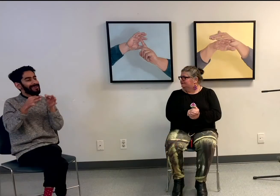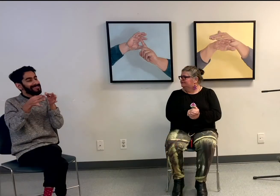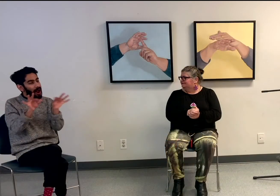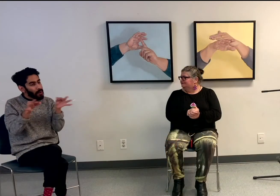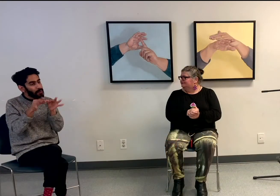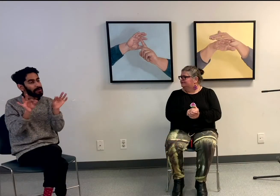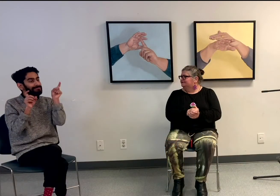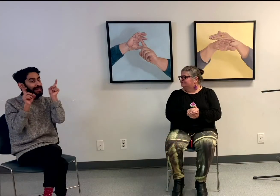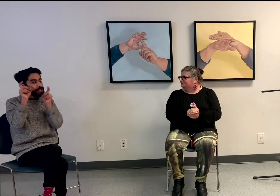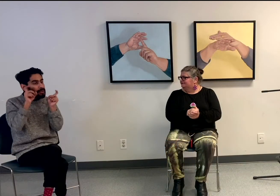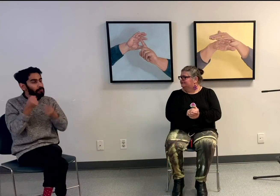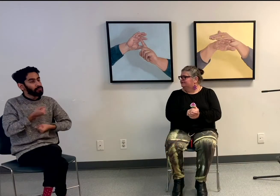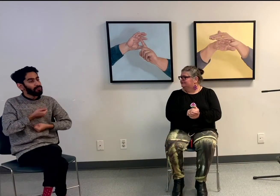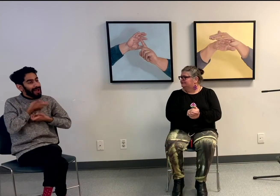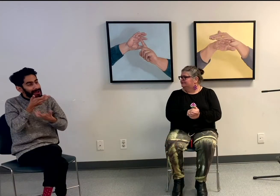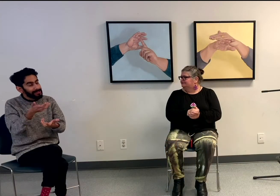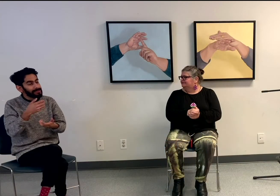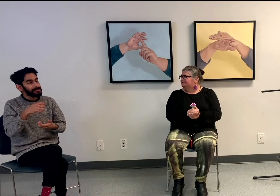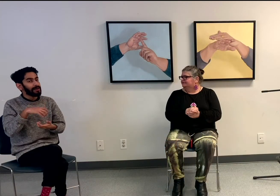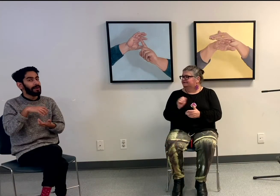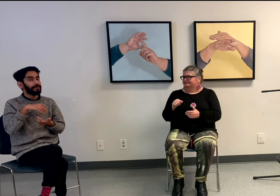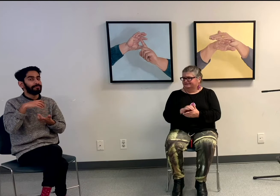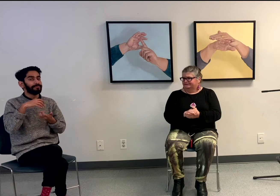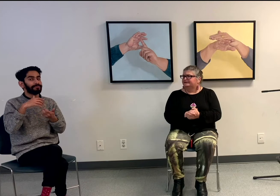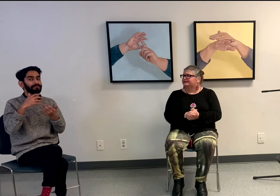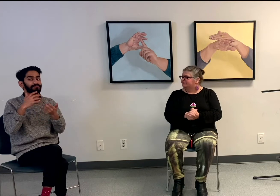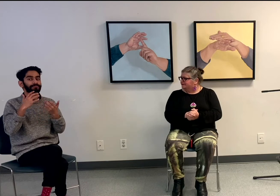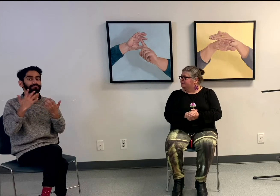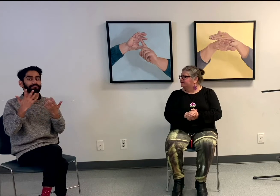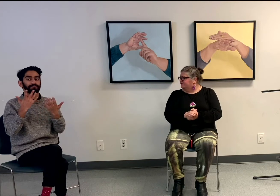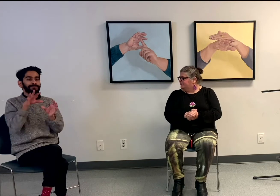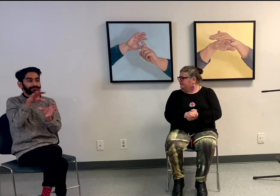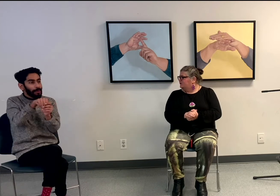And they have like deaf people we have our own language, our own way of expressing ourself.